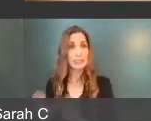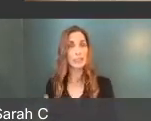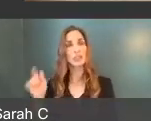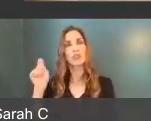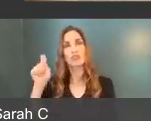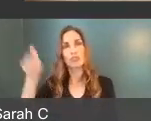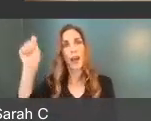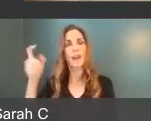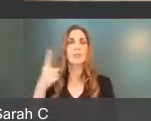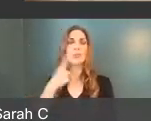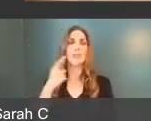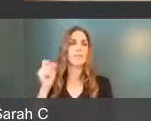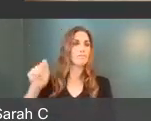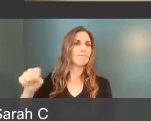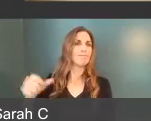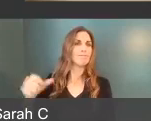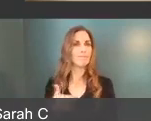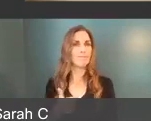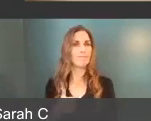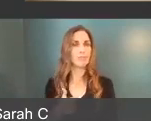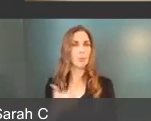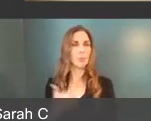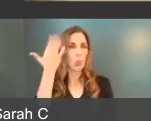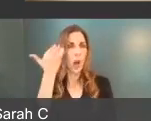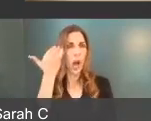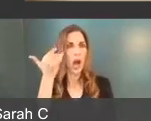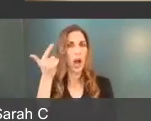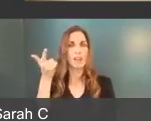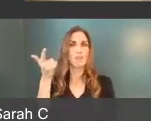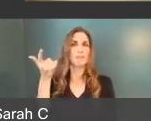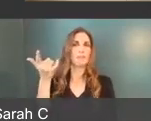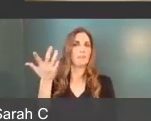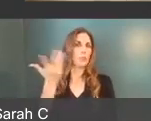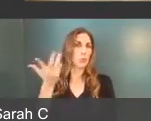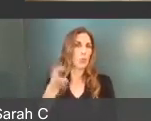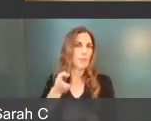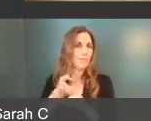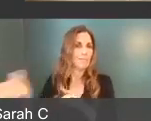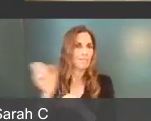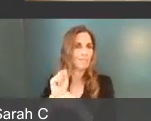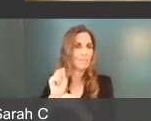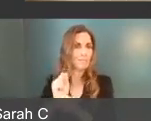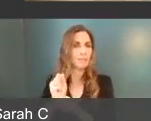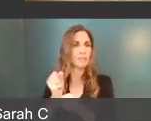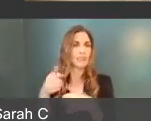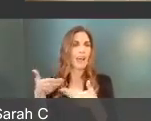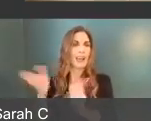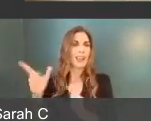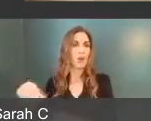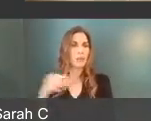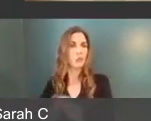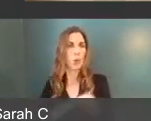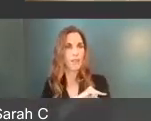indicates why, or what industry they're in that would allow them to qualify in those cohorts.